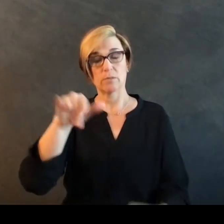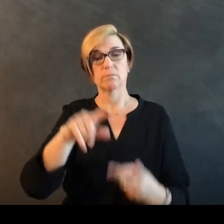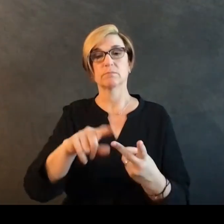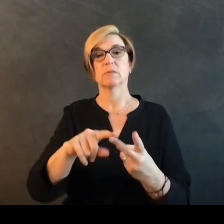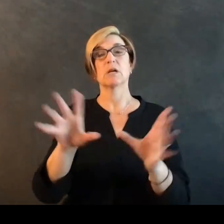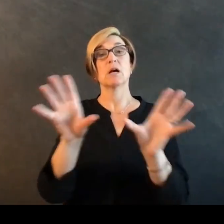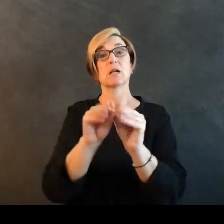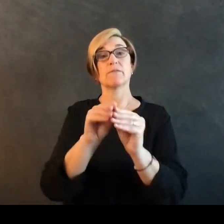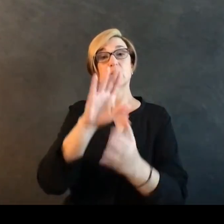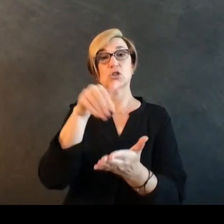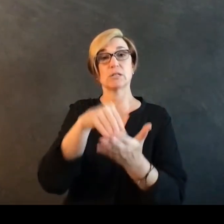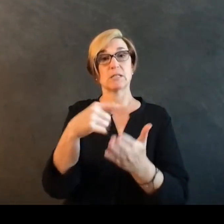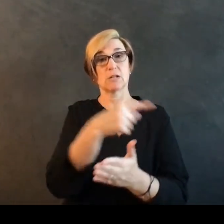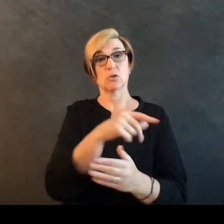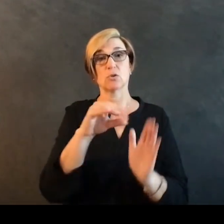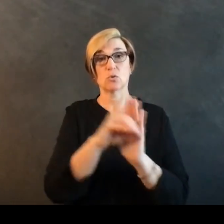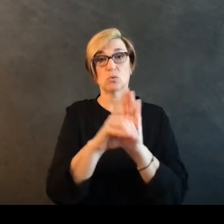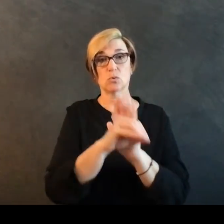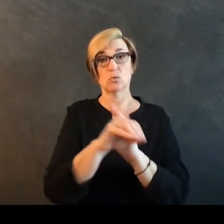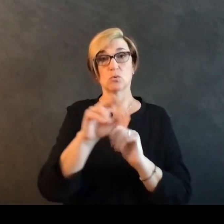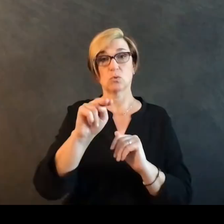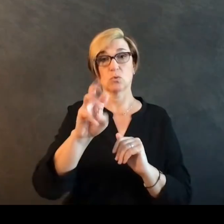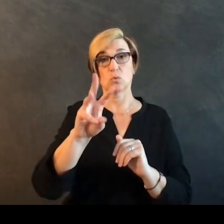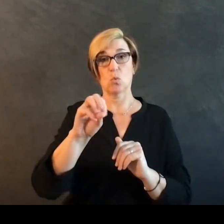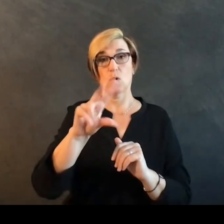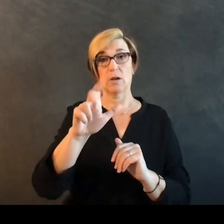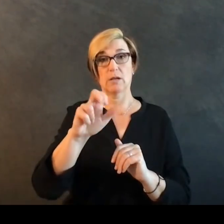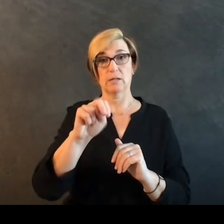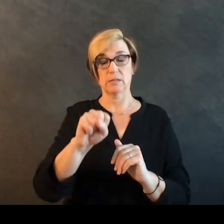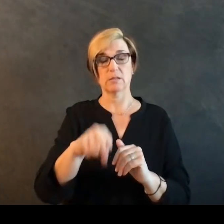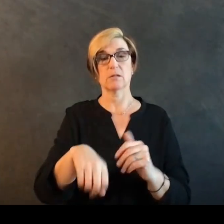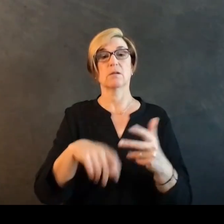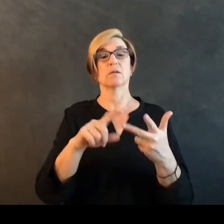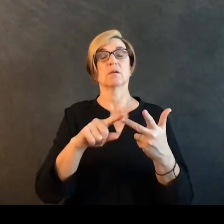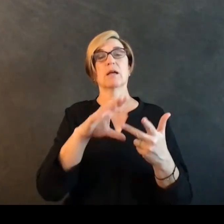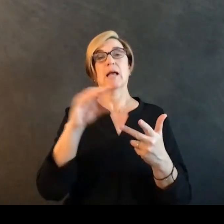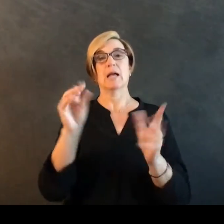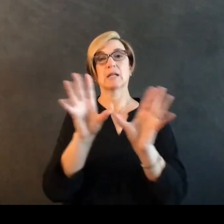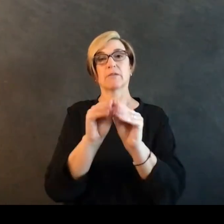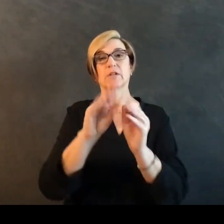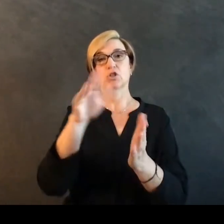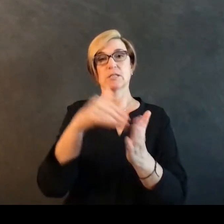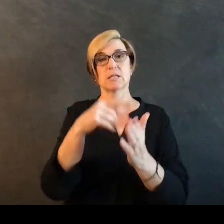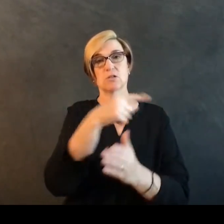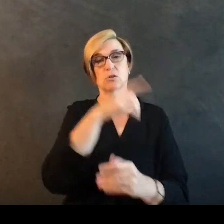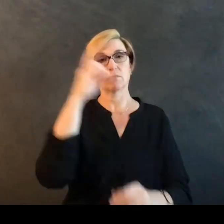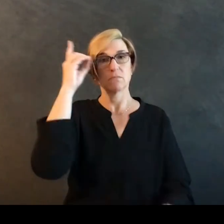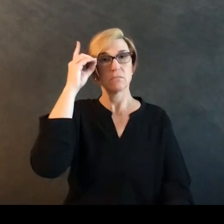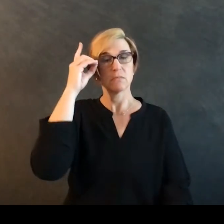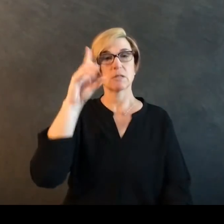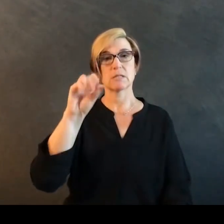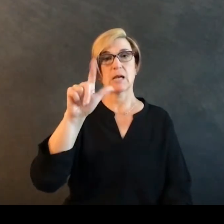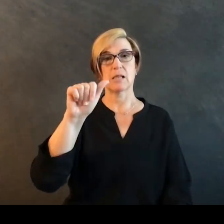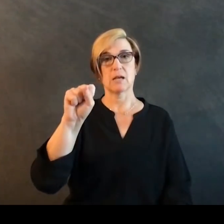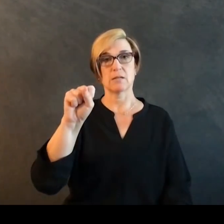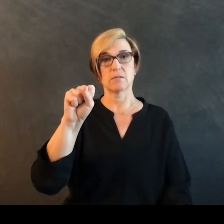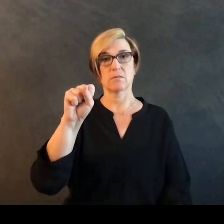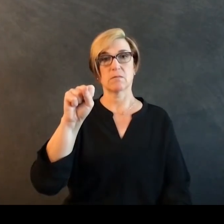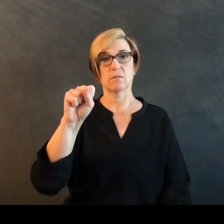Orleans and at the Convention Center in Dallas and we've informed each of the governors of those states today that their requests we